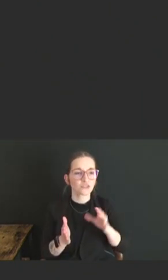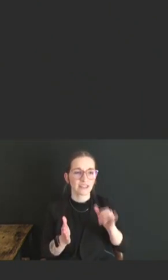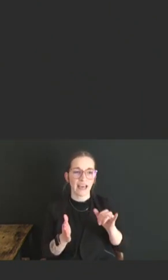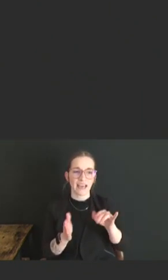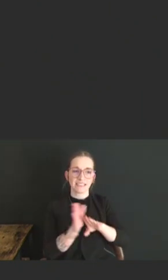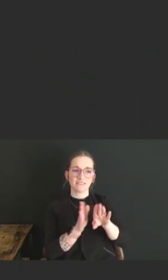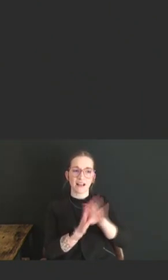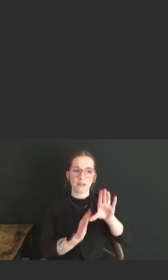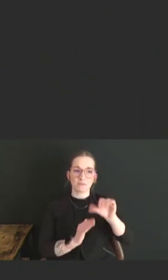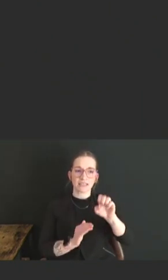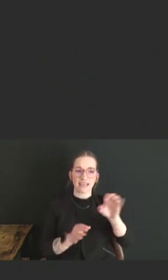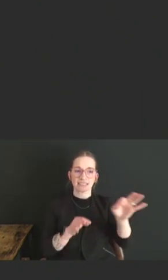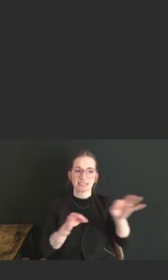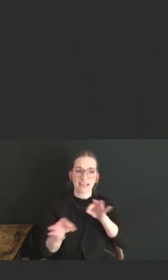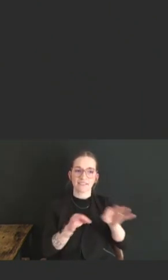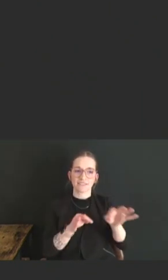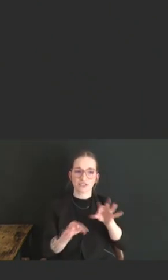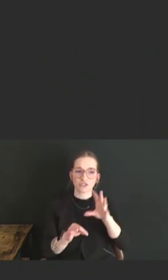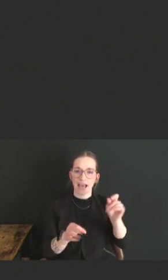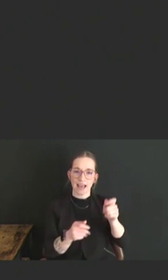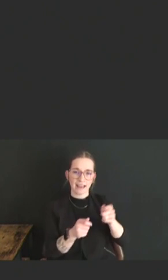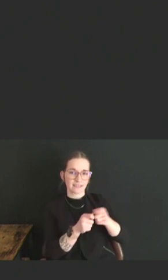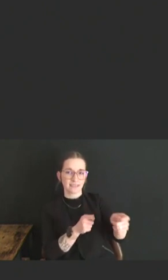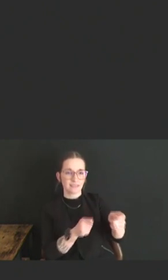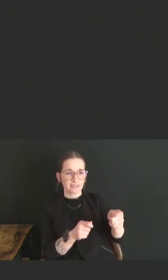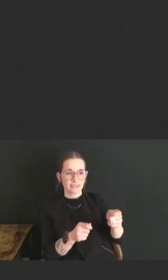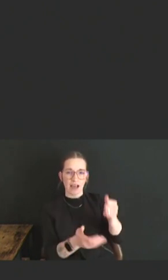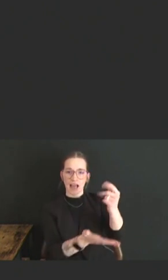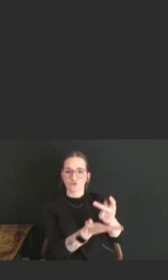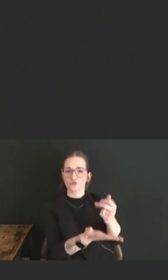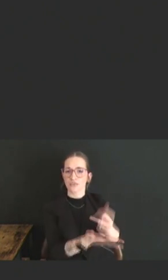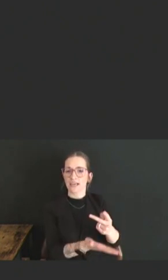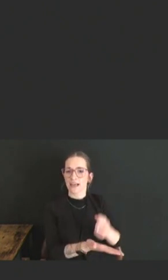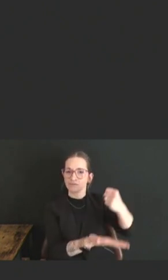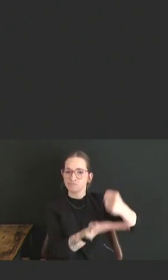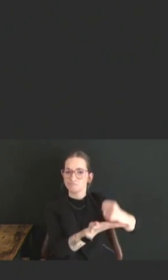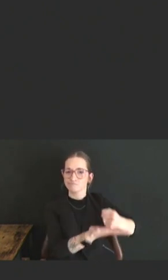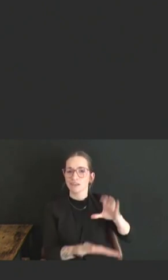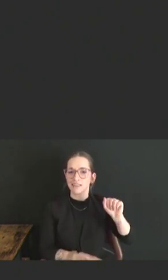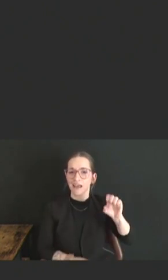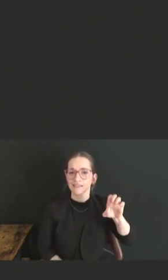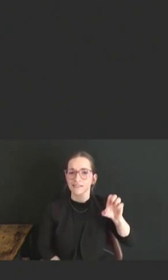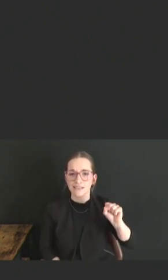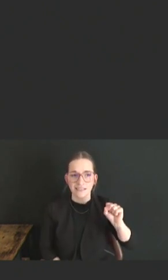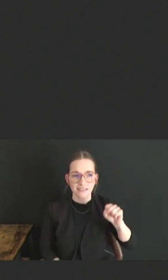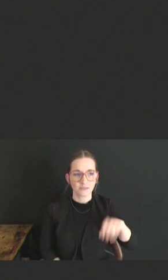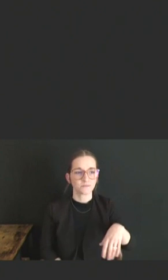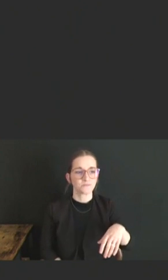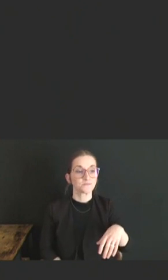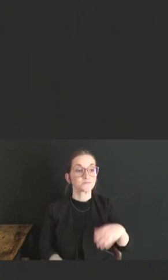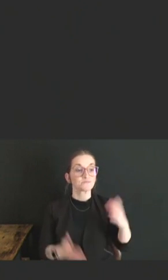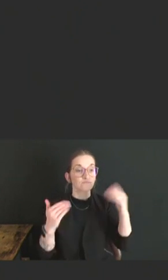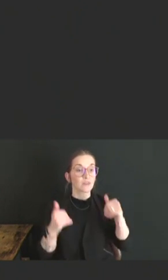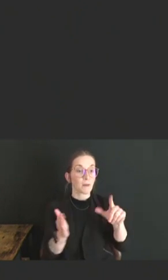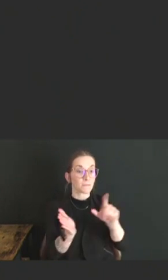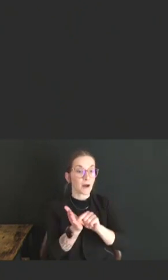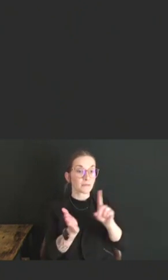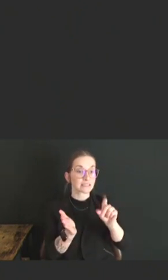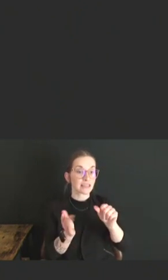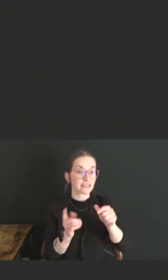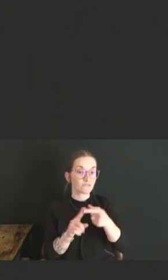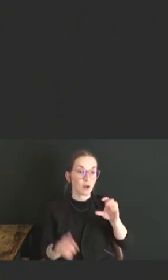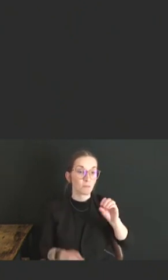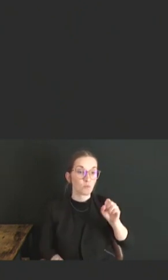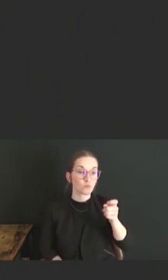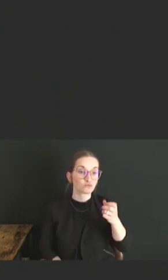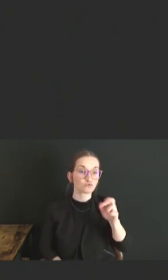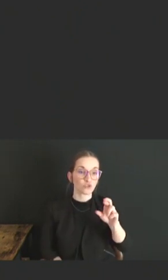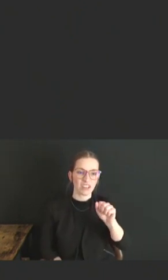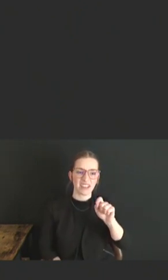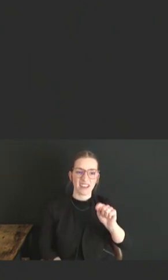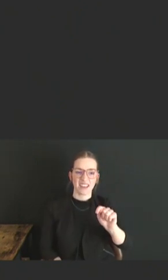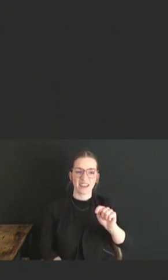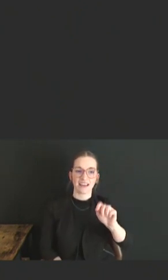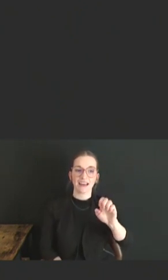and adjudicated cases. Published data from Oster and others described approximately 1,600 reports